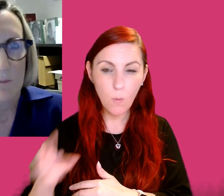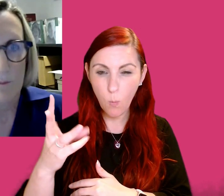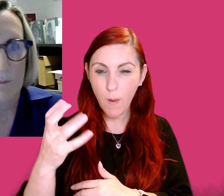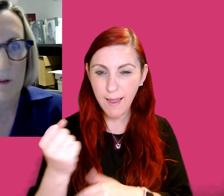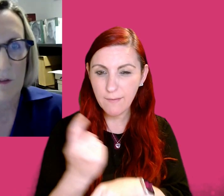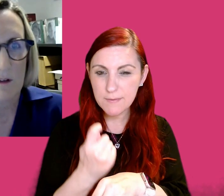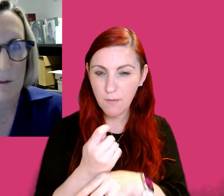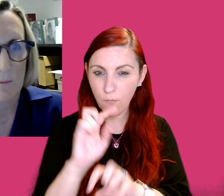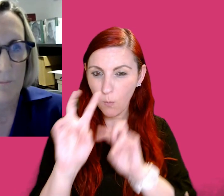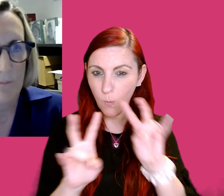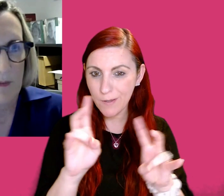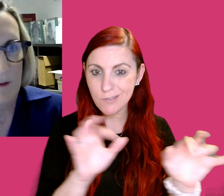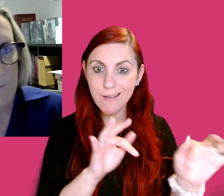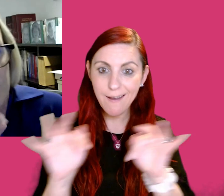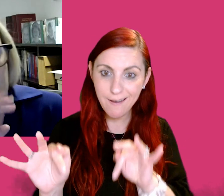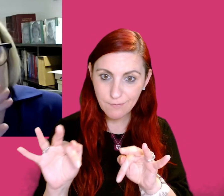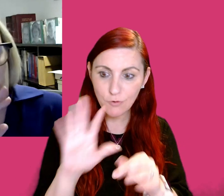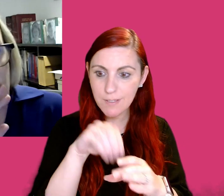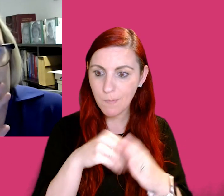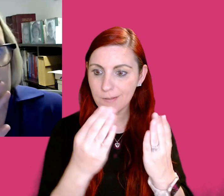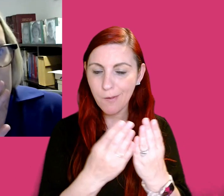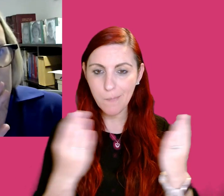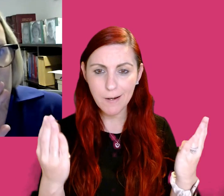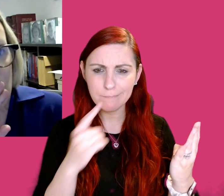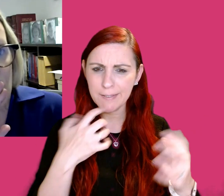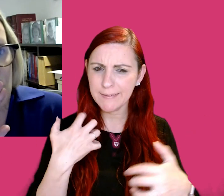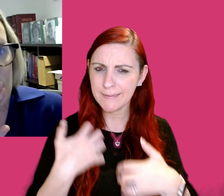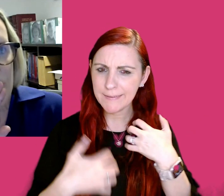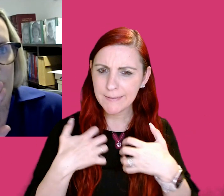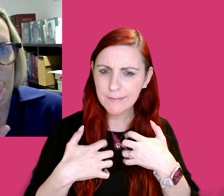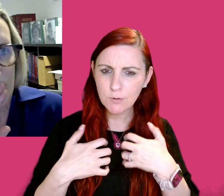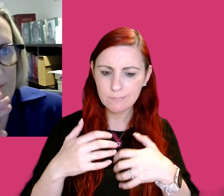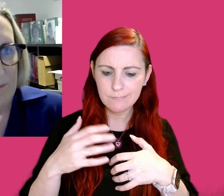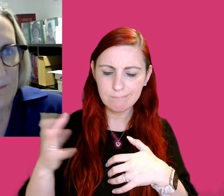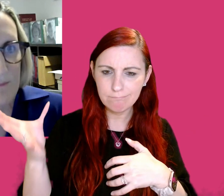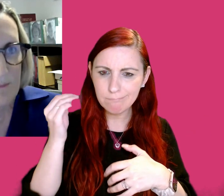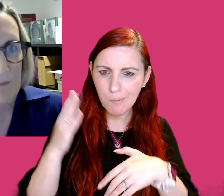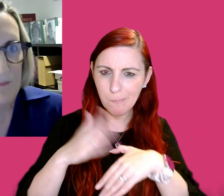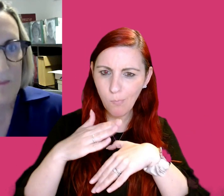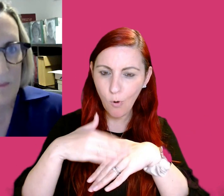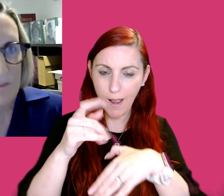um I I'm I'm very keen to hear more about the the way you actively listen to patients it sounds like